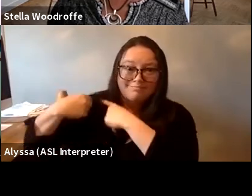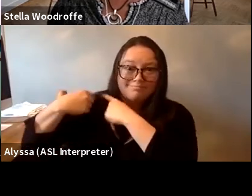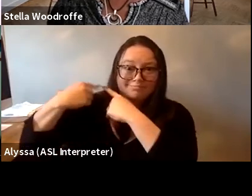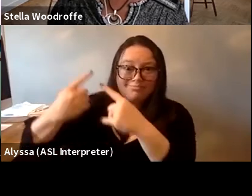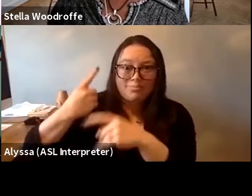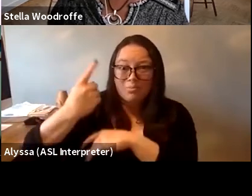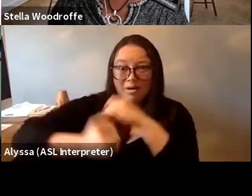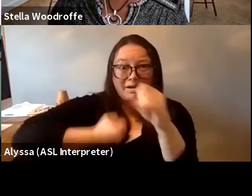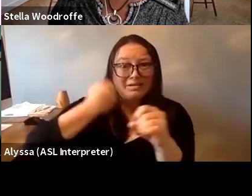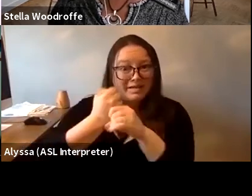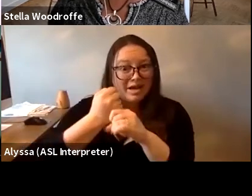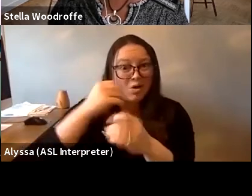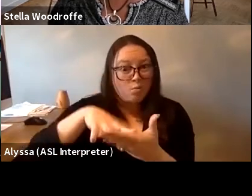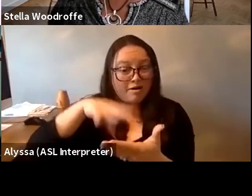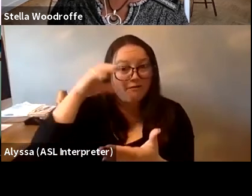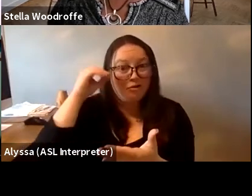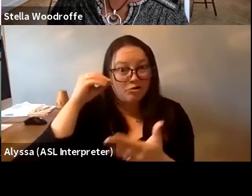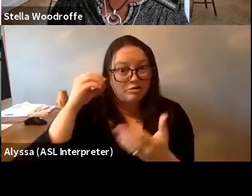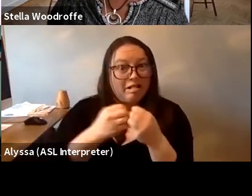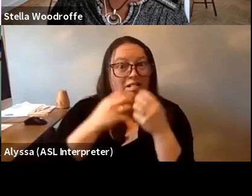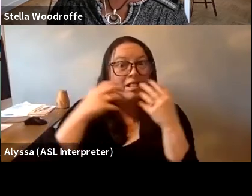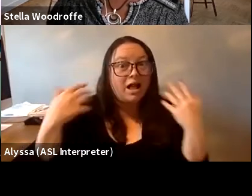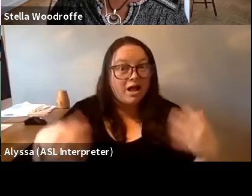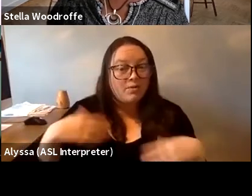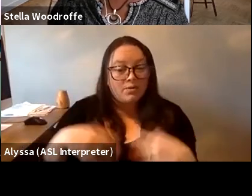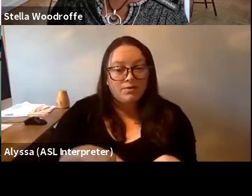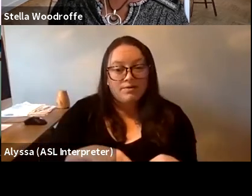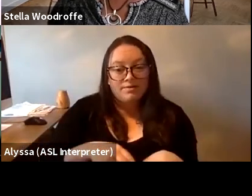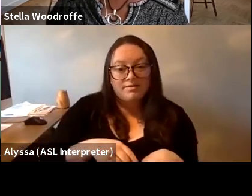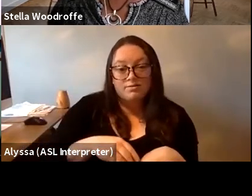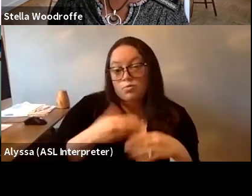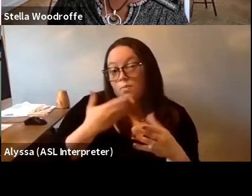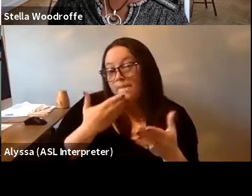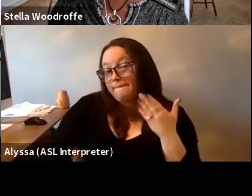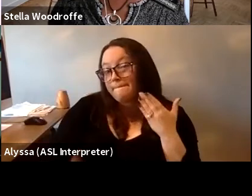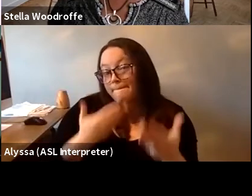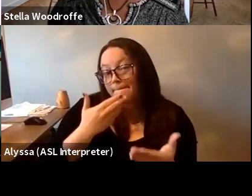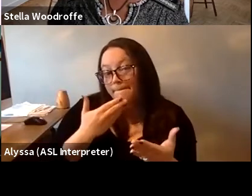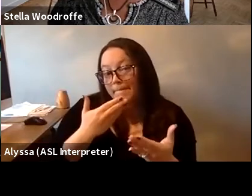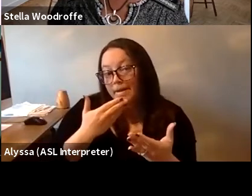as a society, right? Well, maybe this, maybe this needs to be